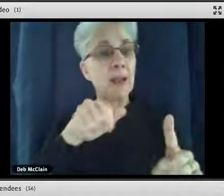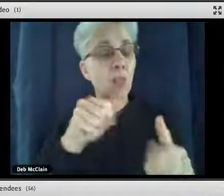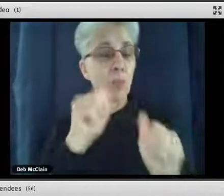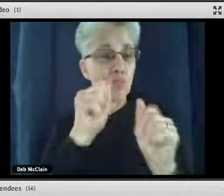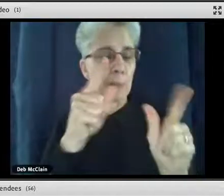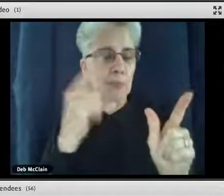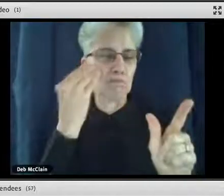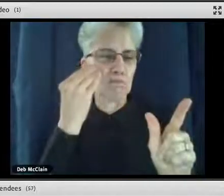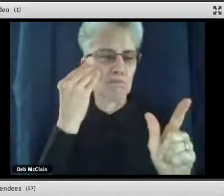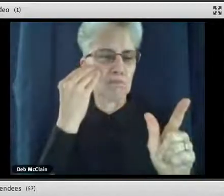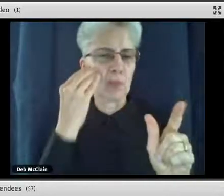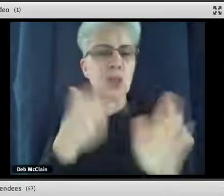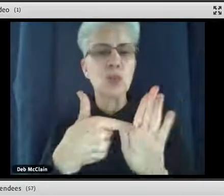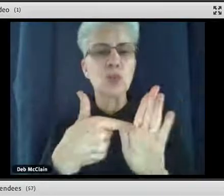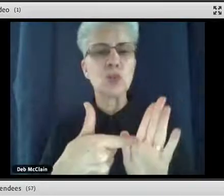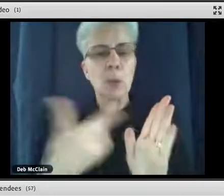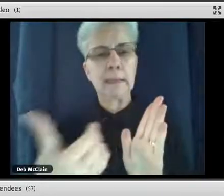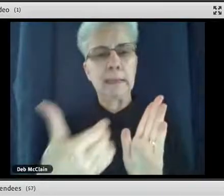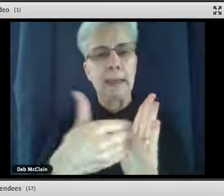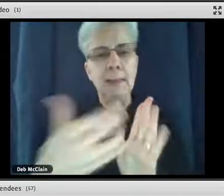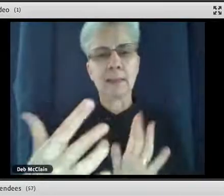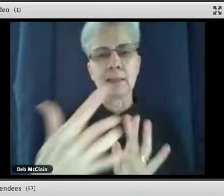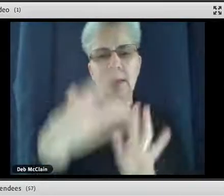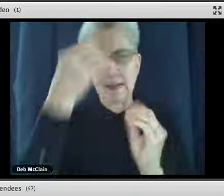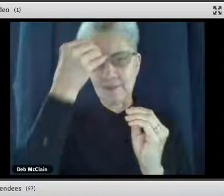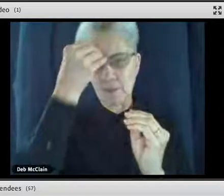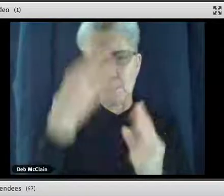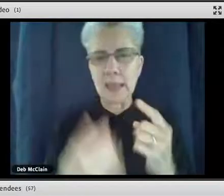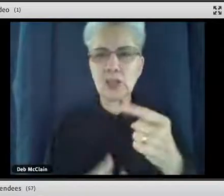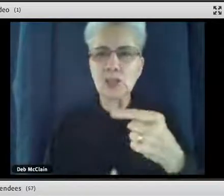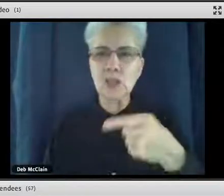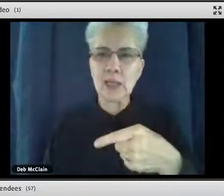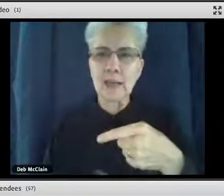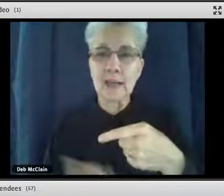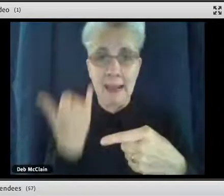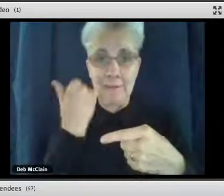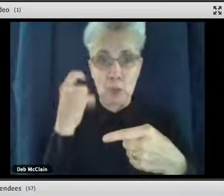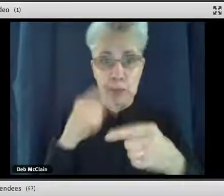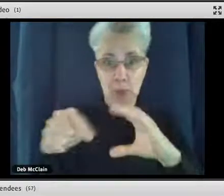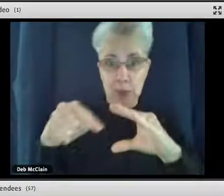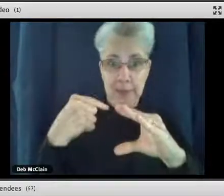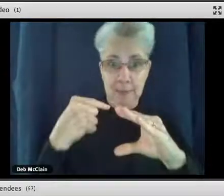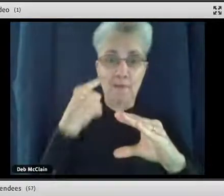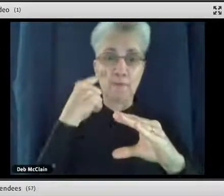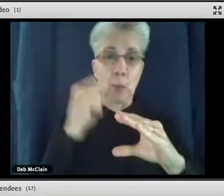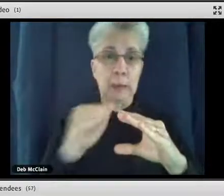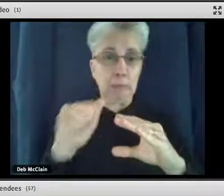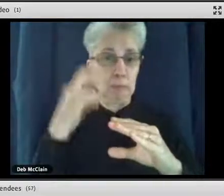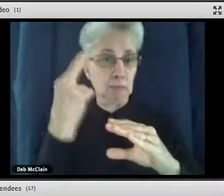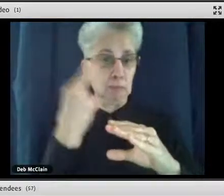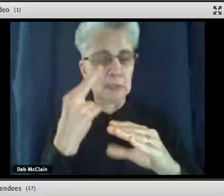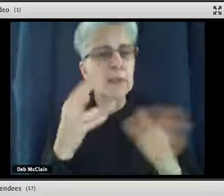I want to show you once again my contact information in case you want to e-mail me after the webinar. I encourage you to do so